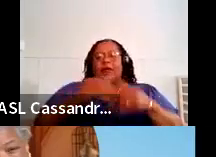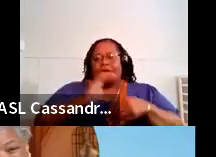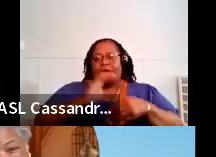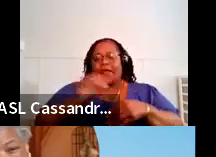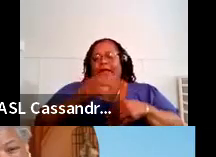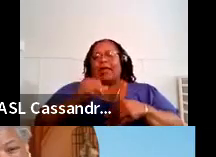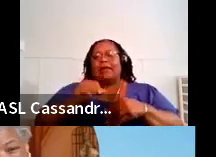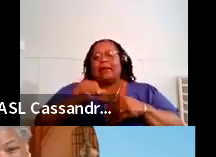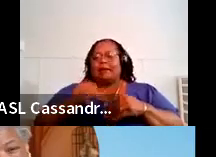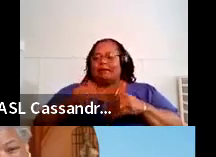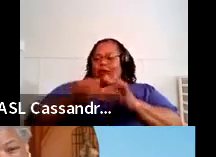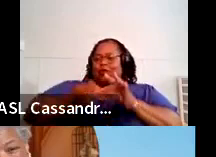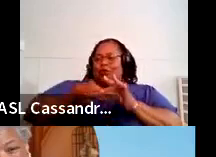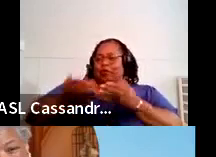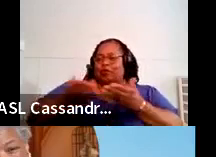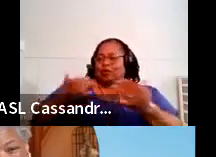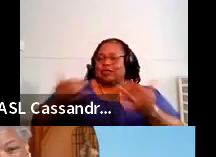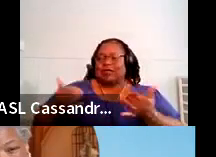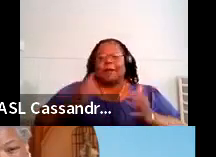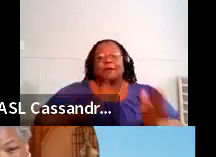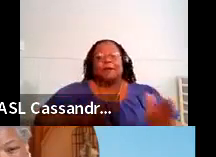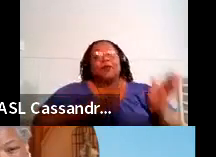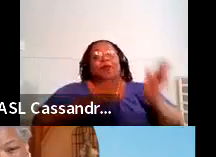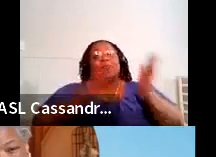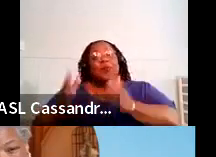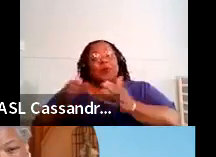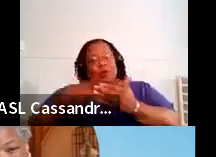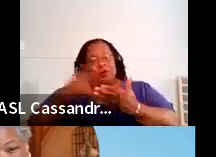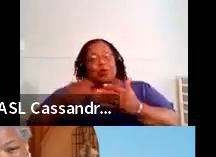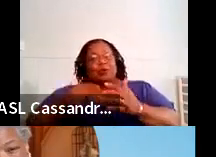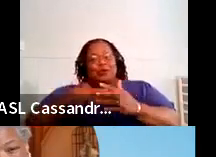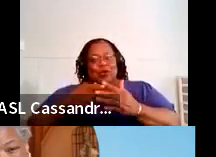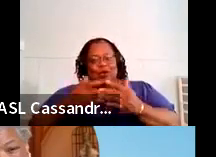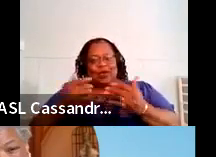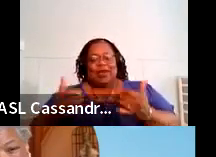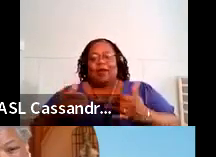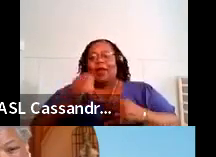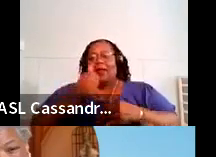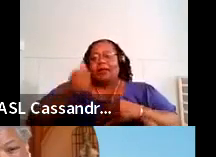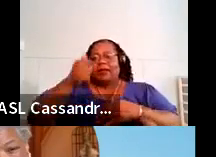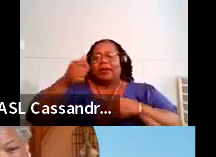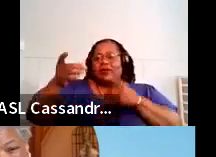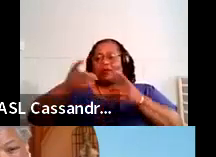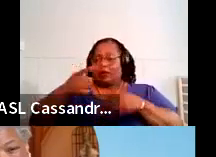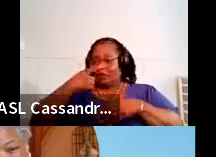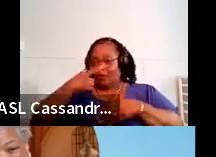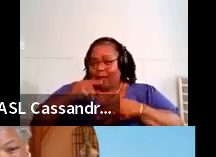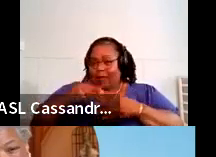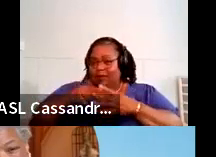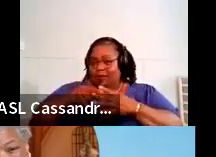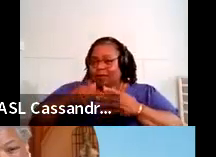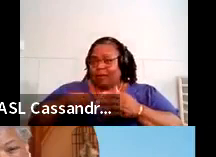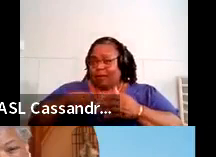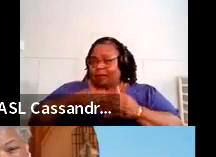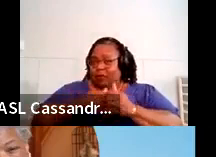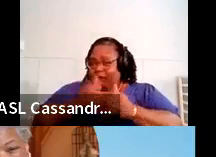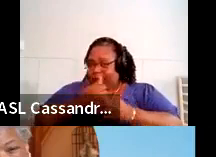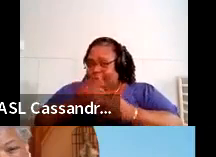for making this possible. Are interpreters from DHR